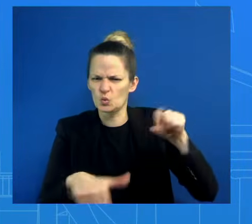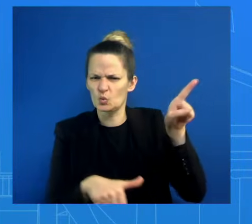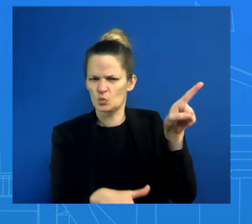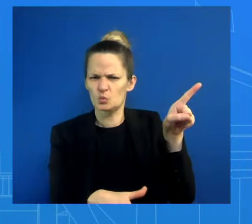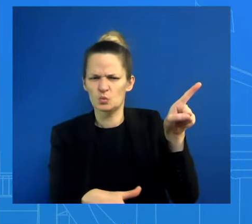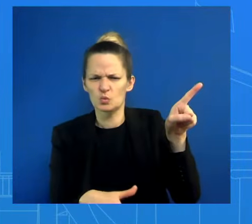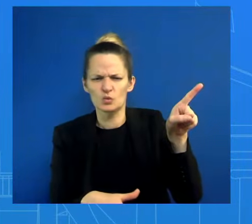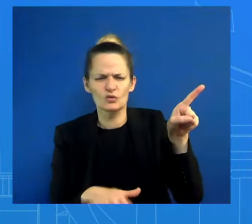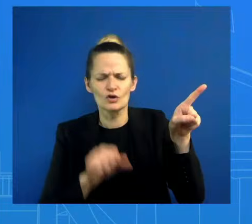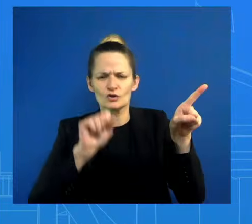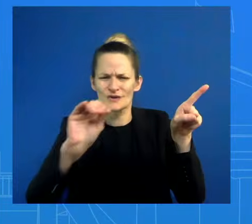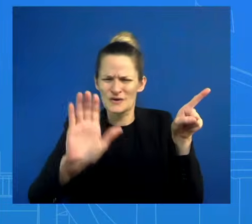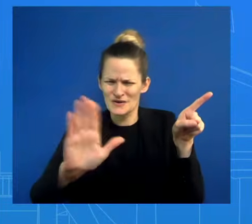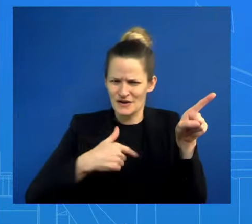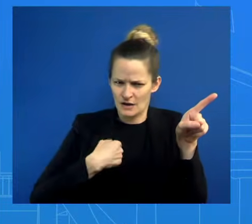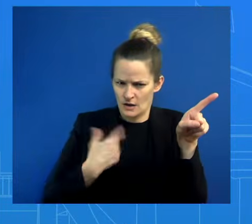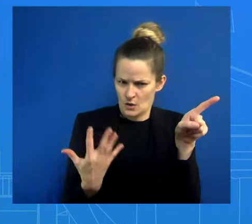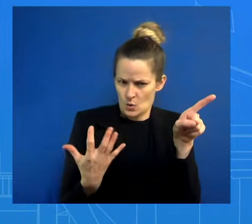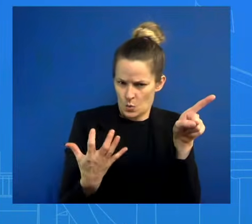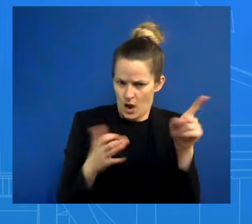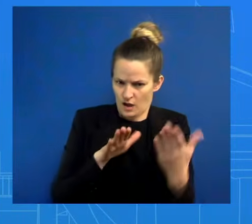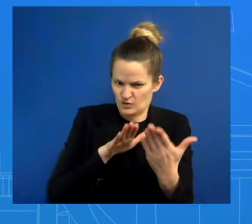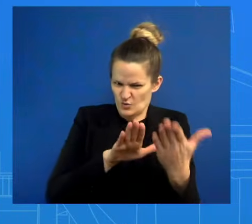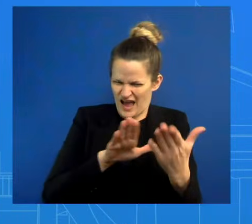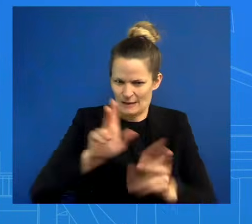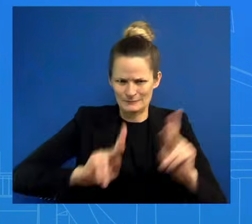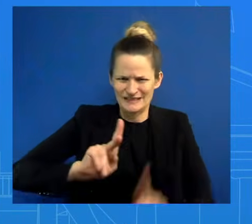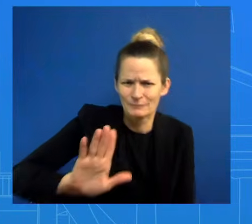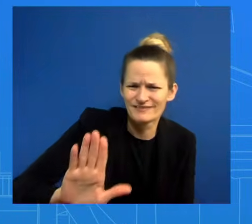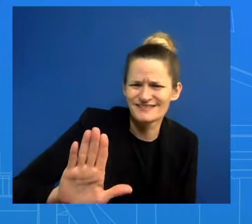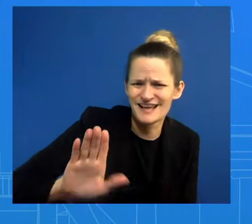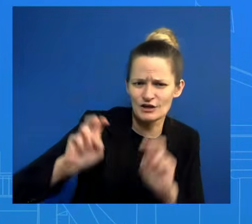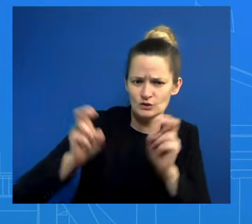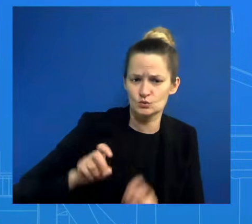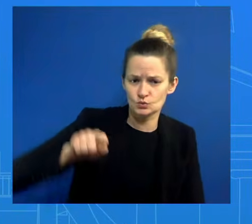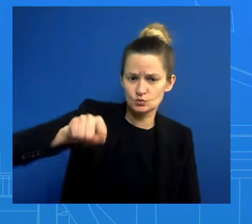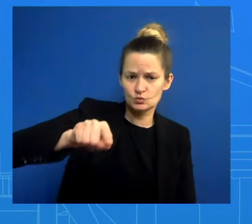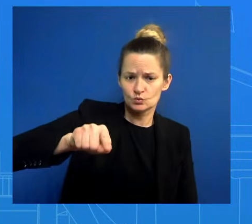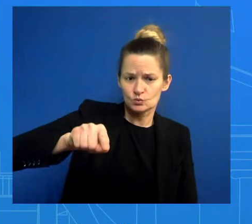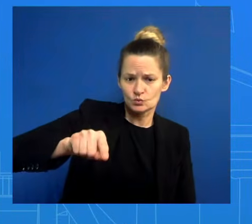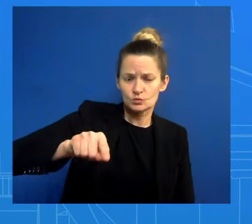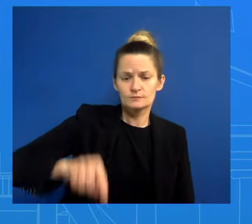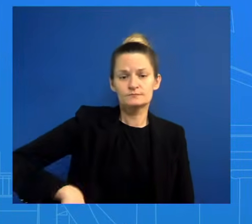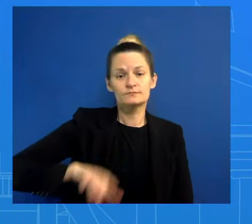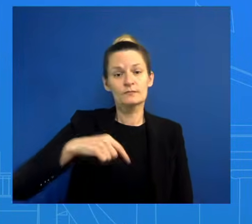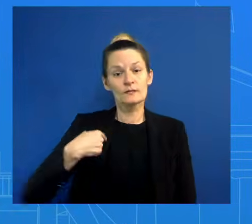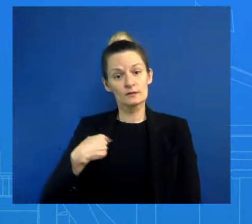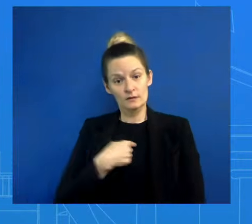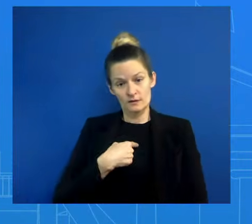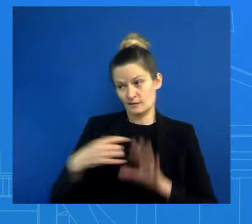The joint U.S.-Canada statement today is an example of this effort. We took coordinated sanctions against --